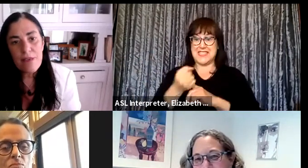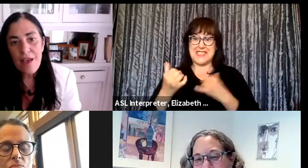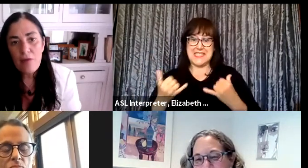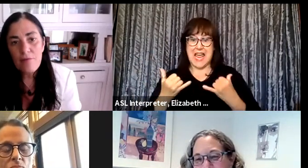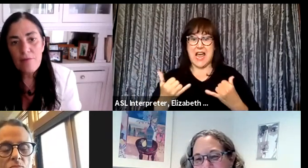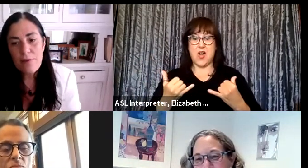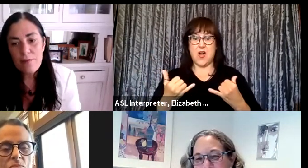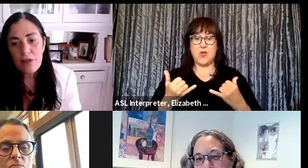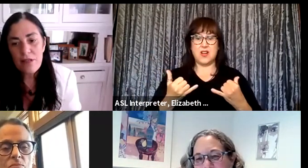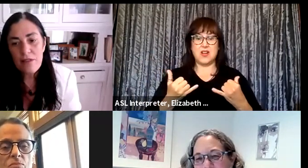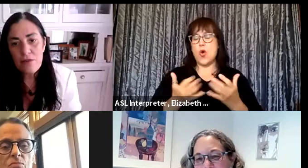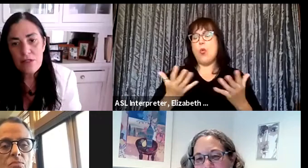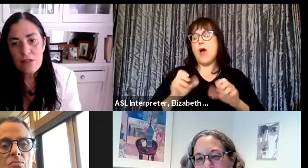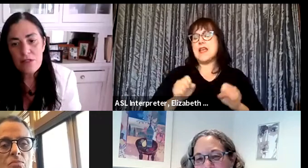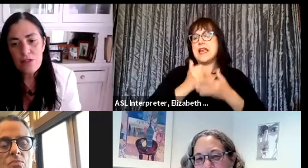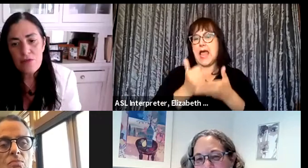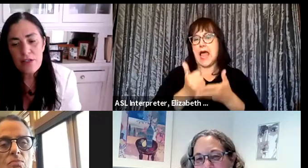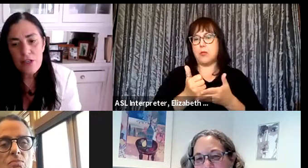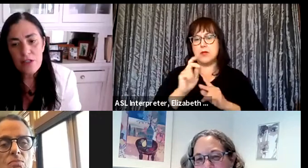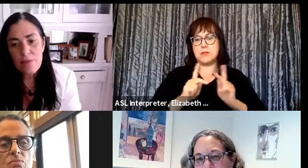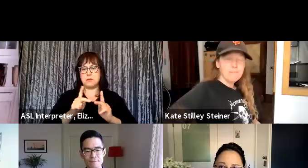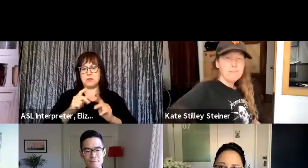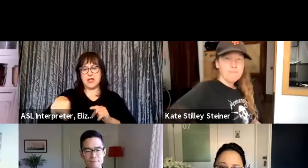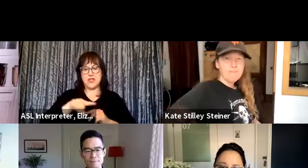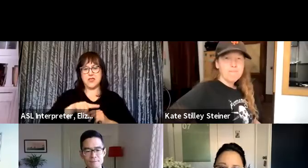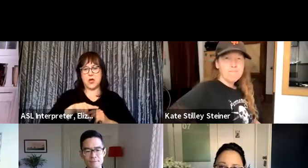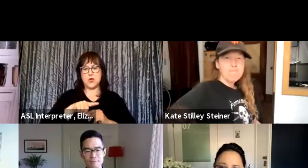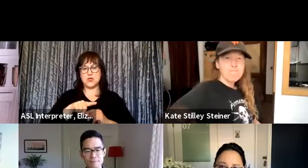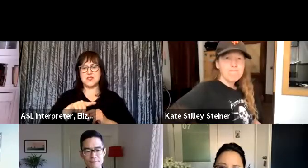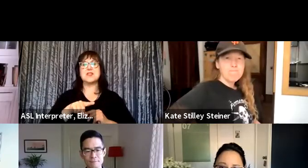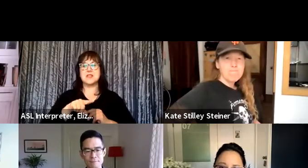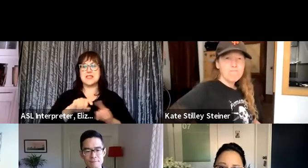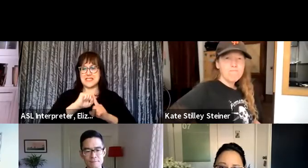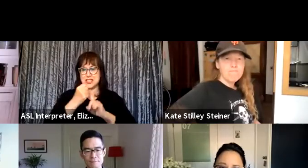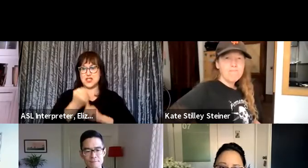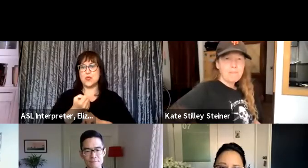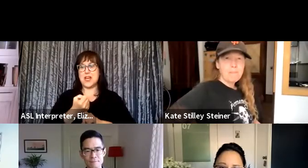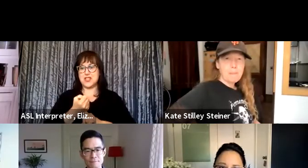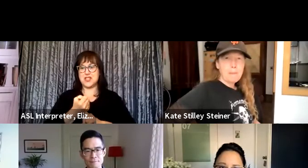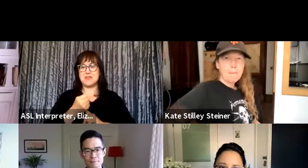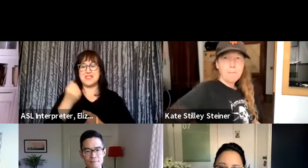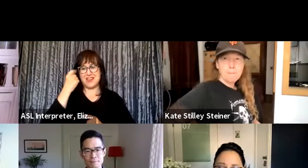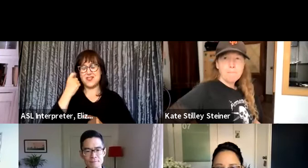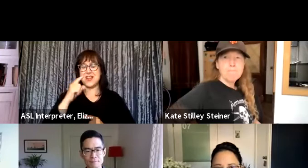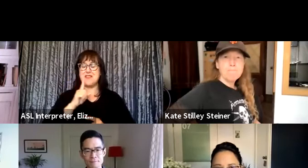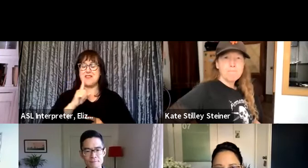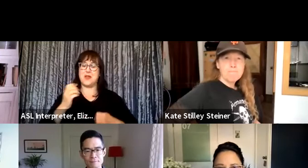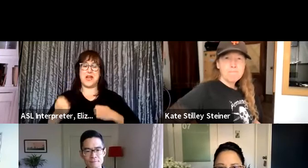be helpful to people in those situations, because I realize it was very emotional at that time,